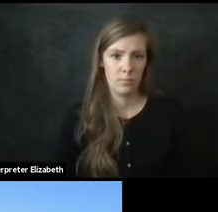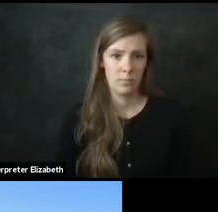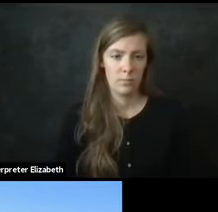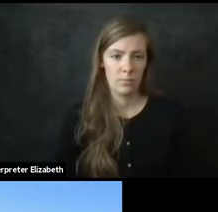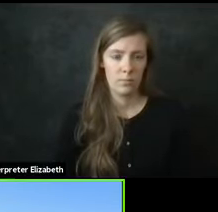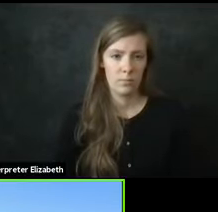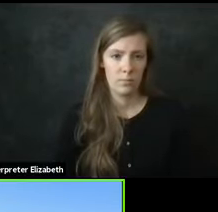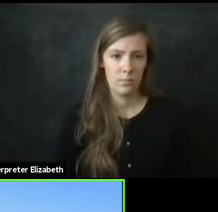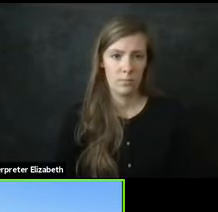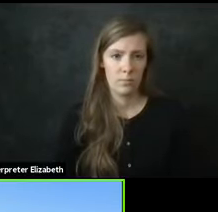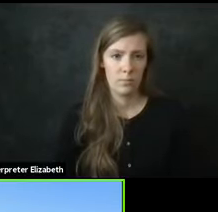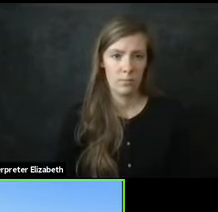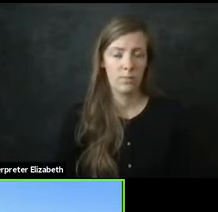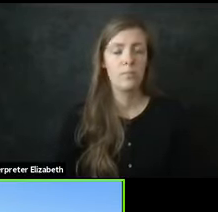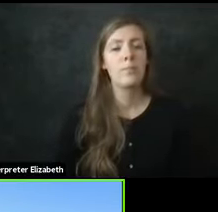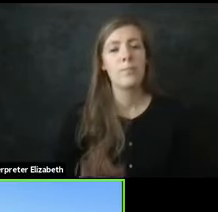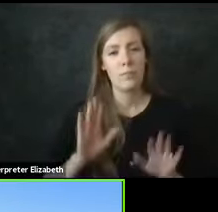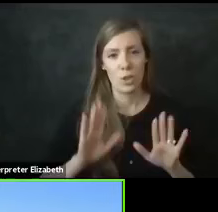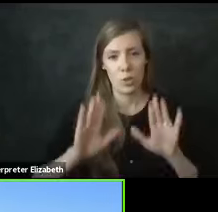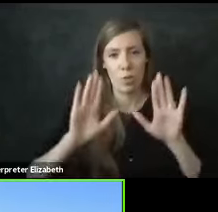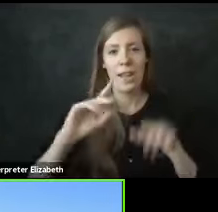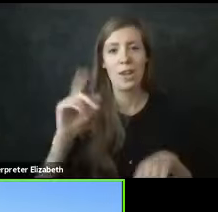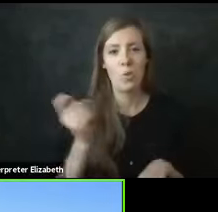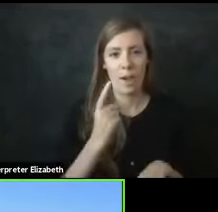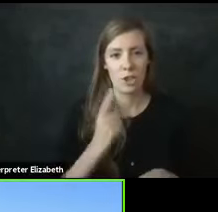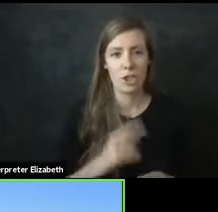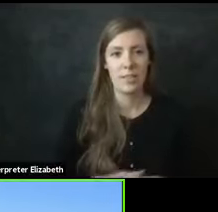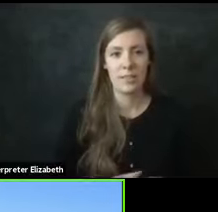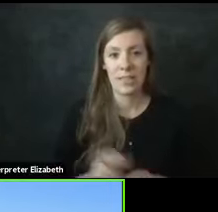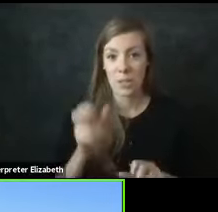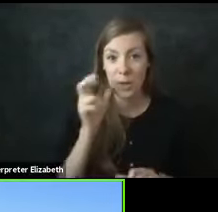Yes. Great question. Can you hear me now?